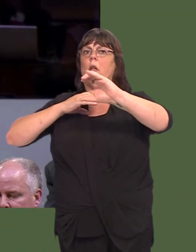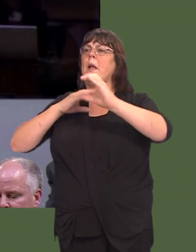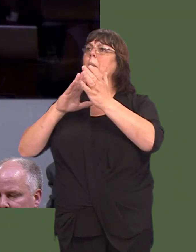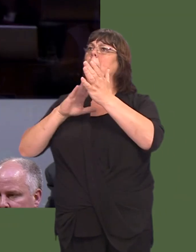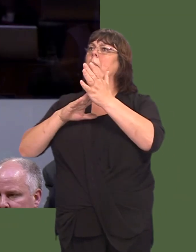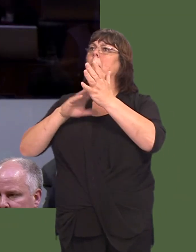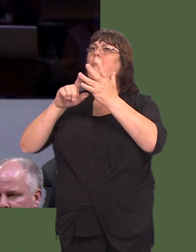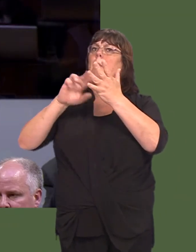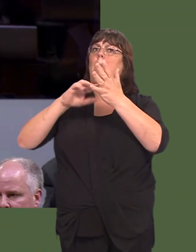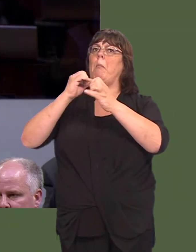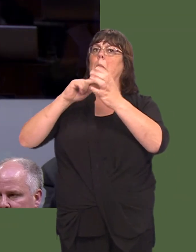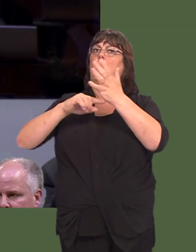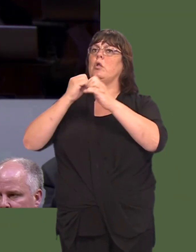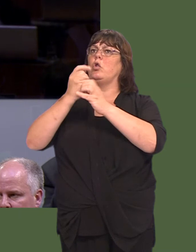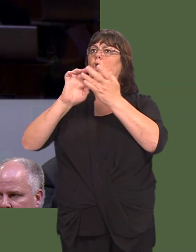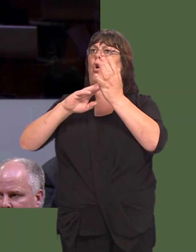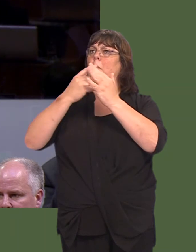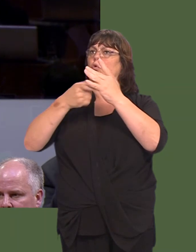OAQ(5)0594(FM) Carwyn Jones: The Superfast Cymru scheme has,